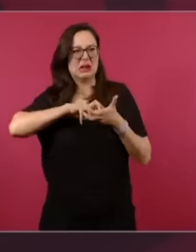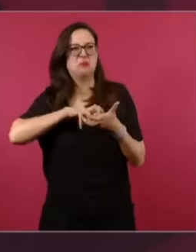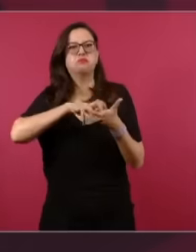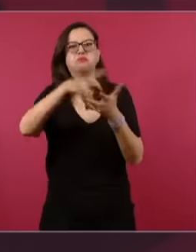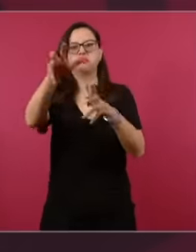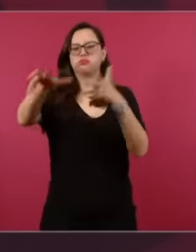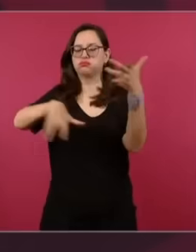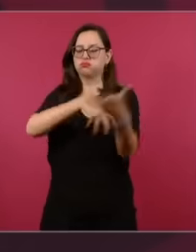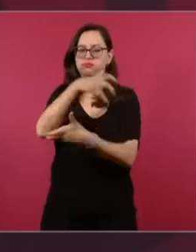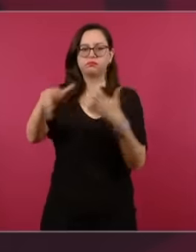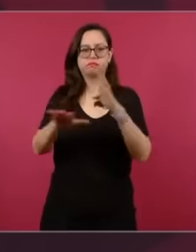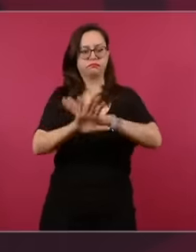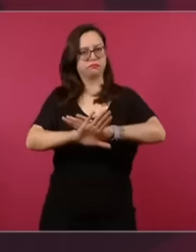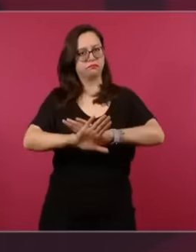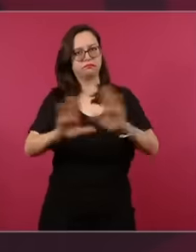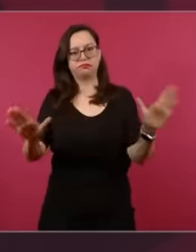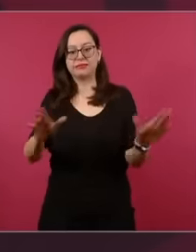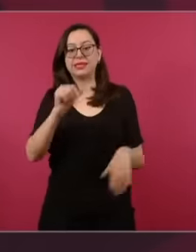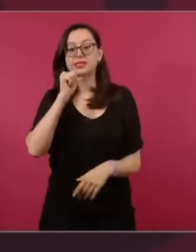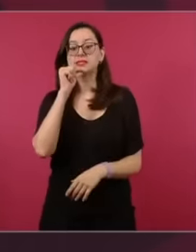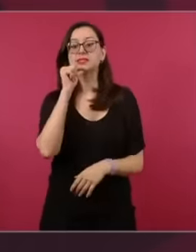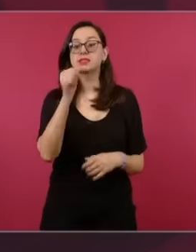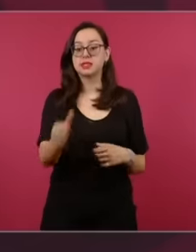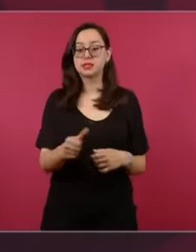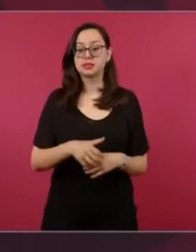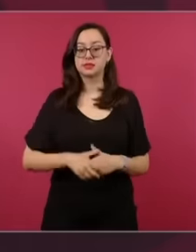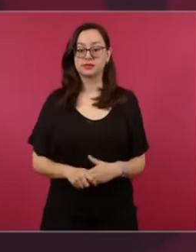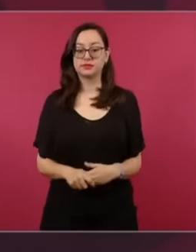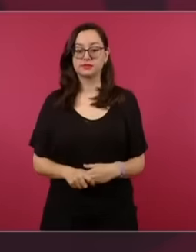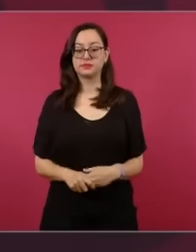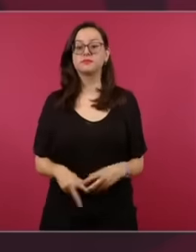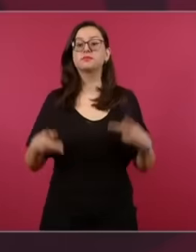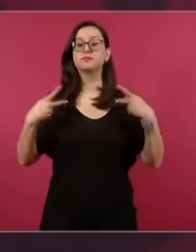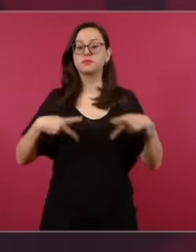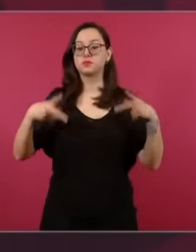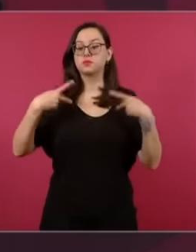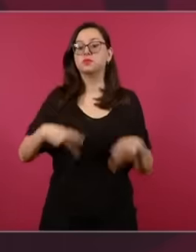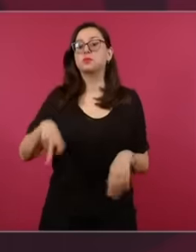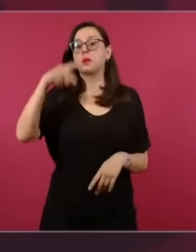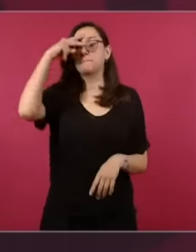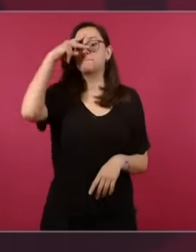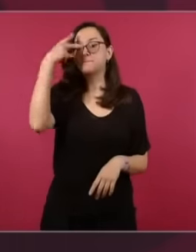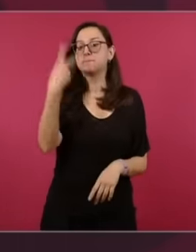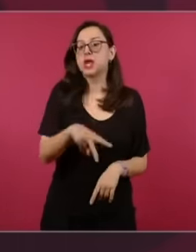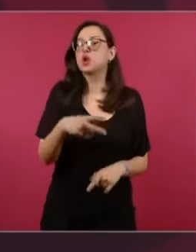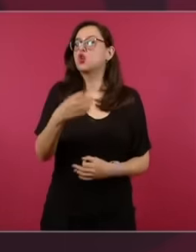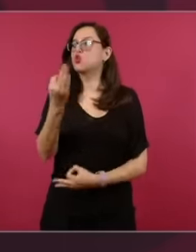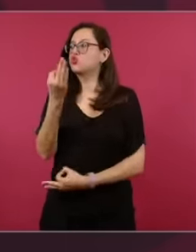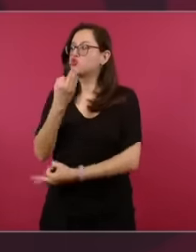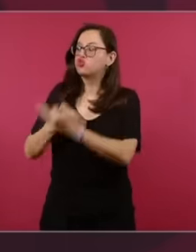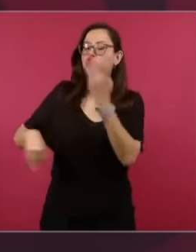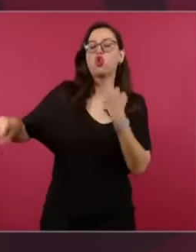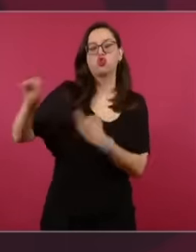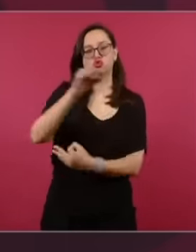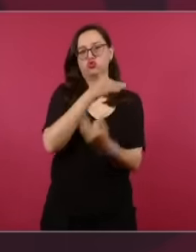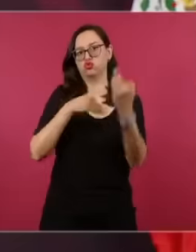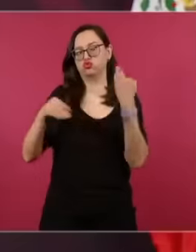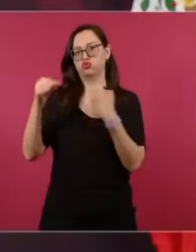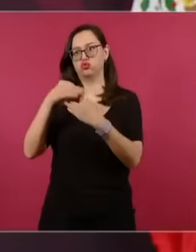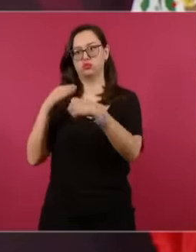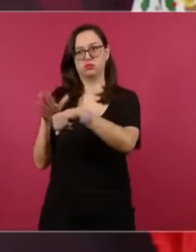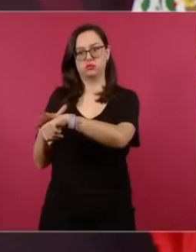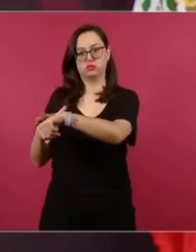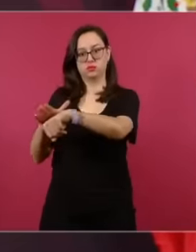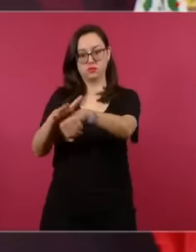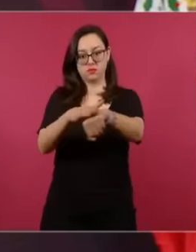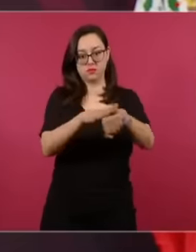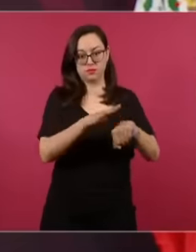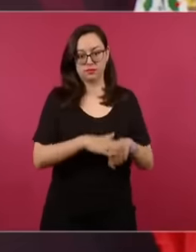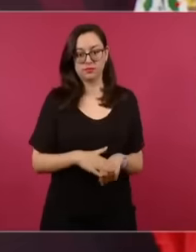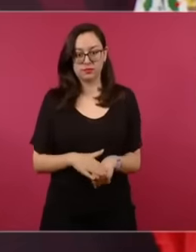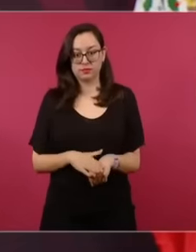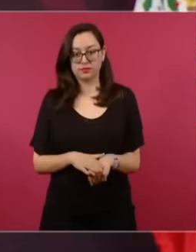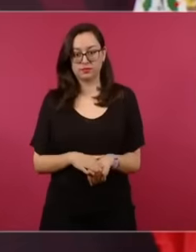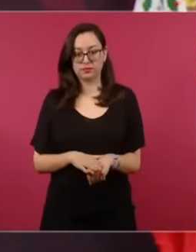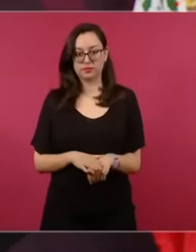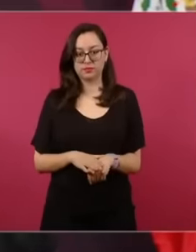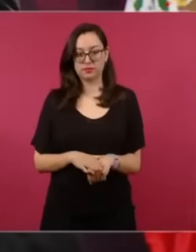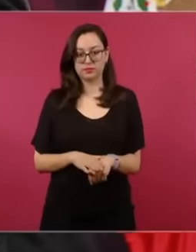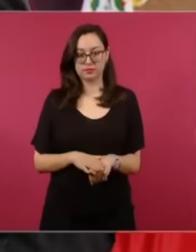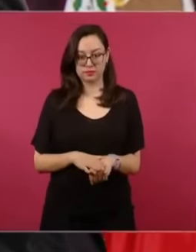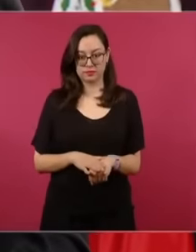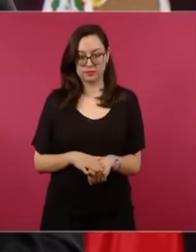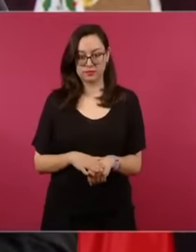all Mexicans because now this is a